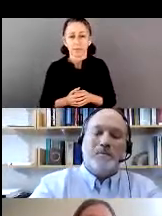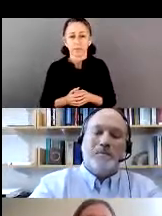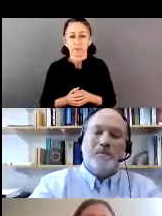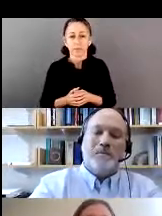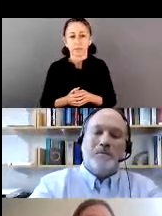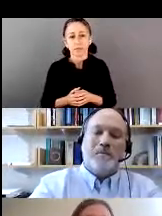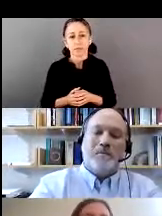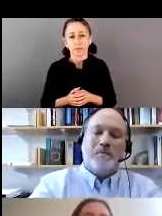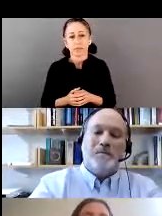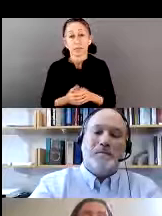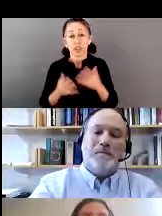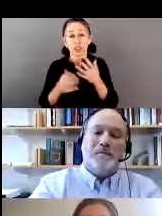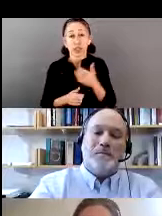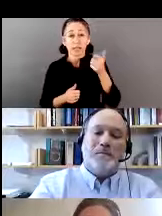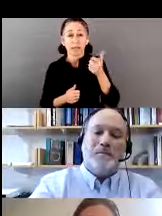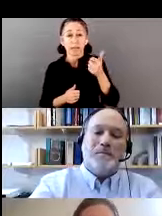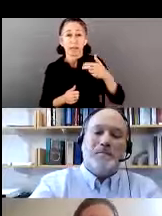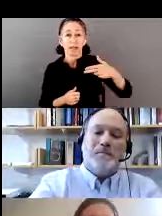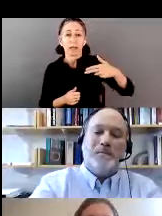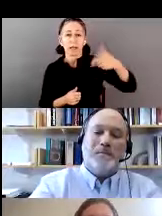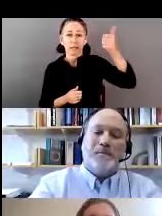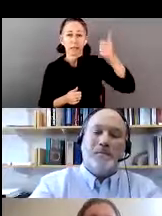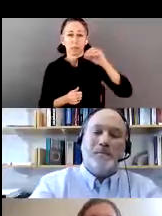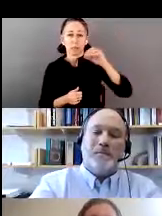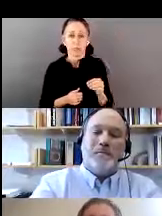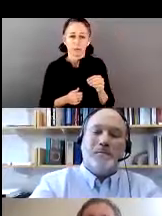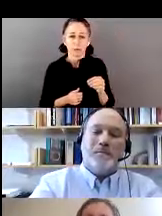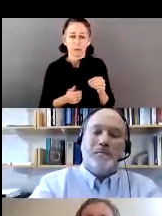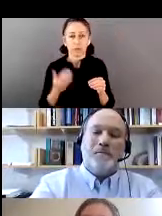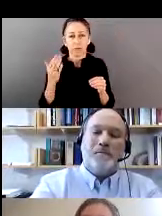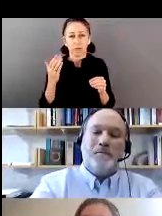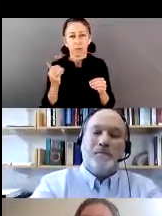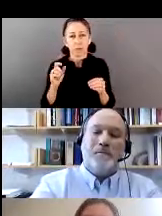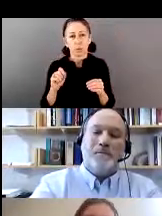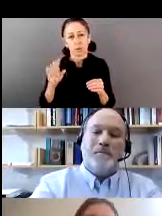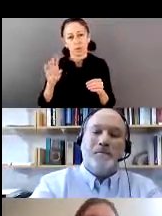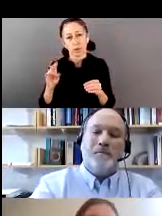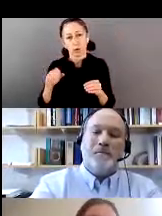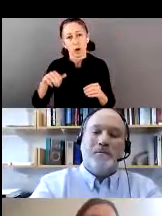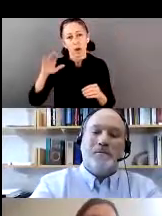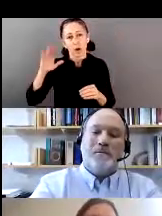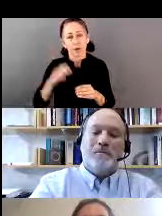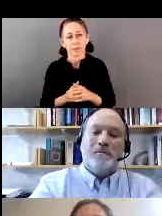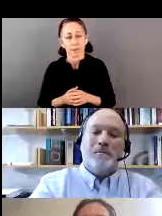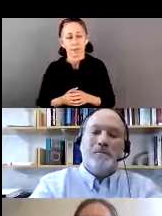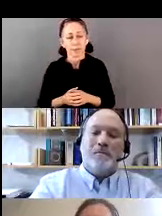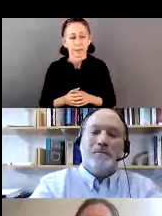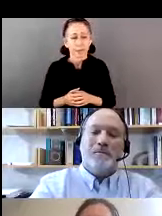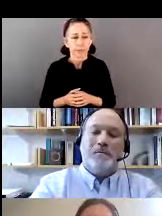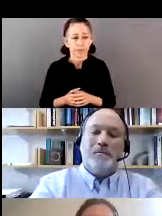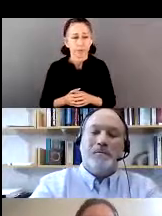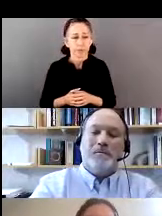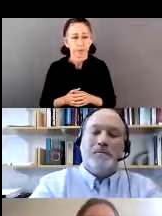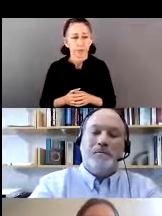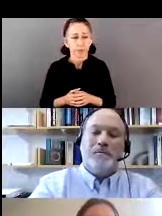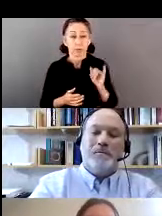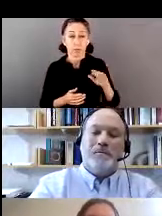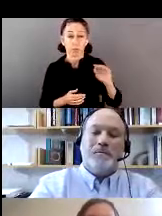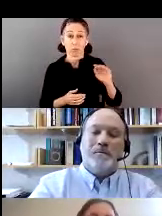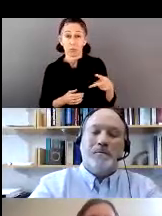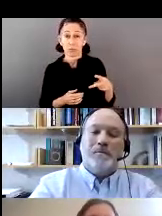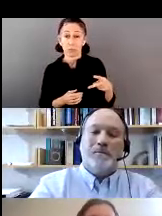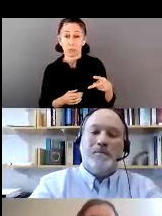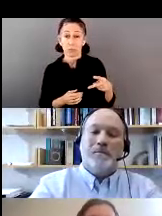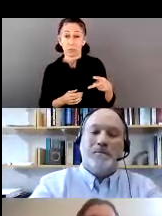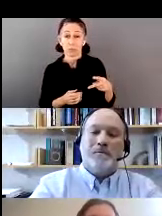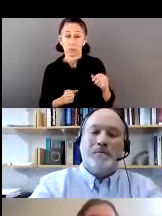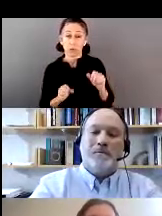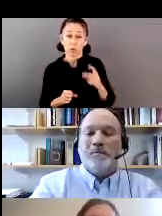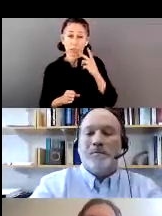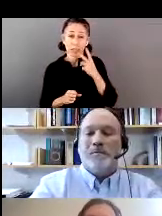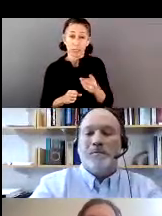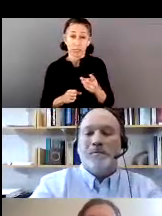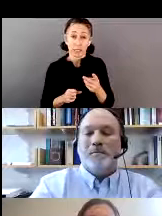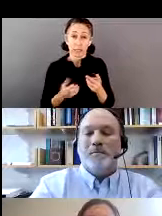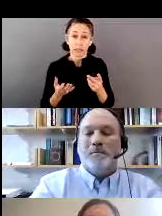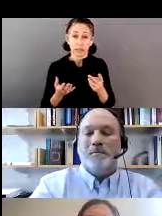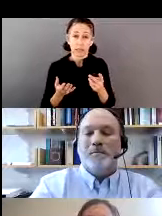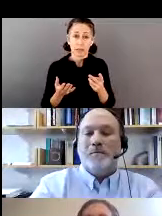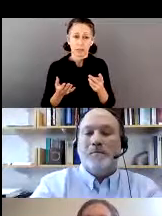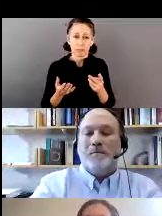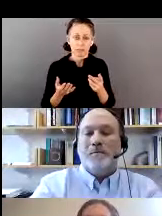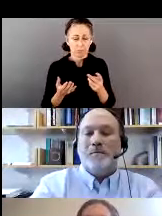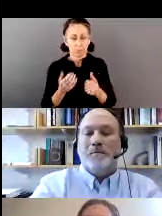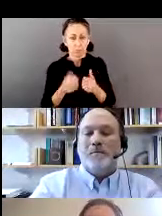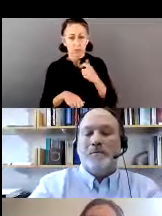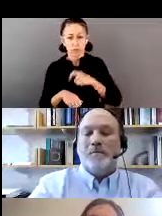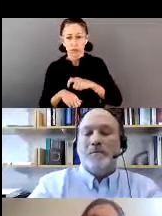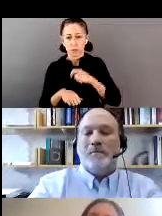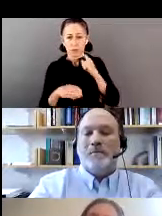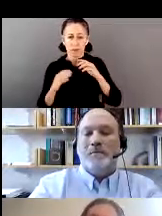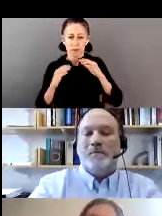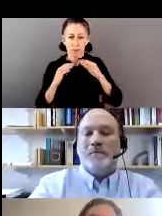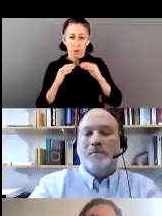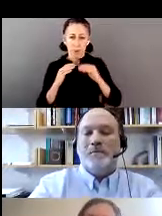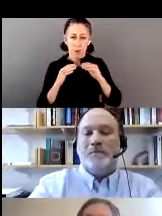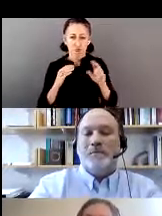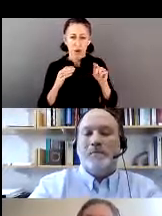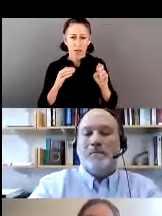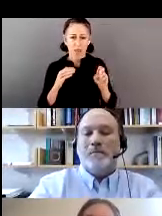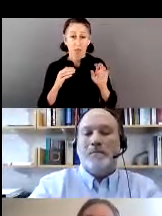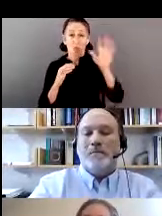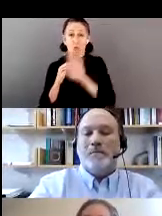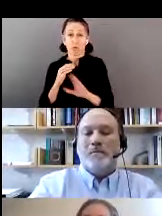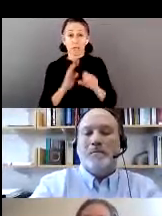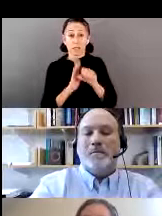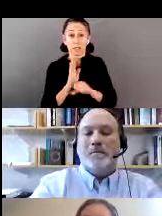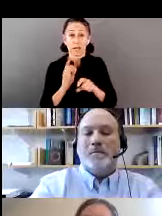think about how to view and interpret these. So, this first example here is showing from the disability prevalence report, this is a heat map for the state of Maryland. And it's showing the percentage of people with disabilities by county. The lightest color blues have